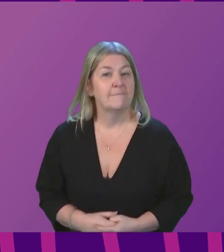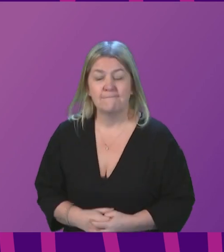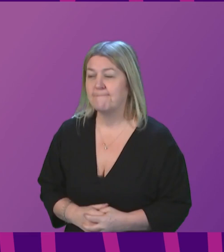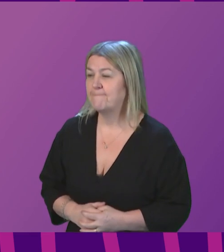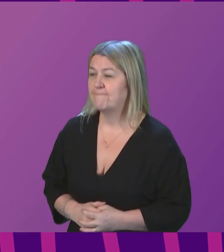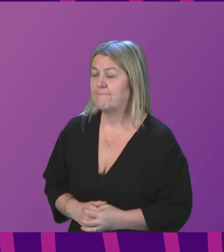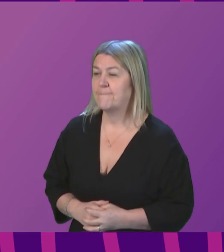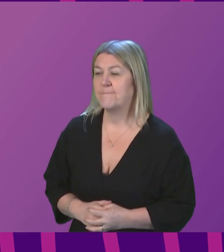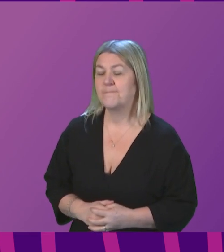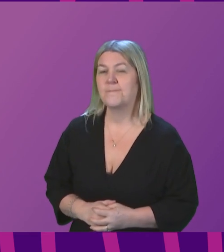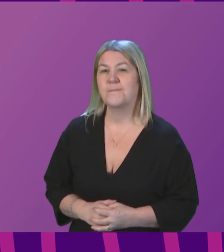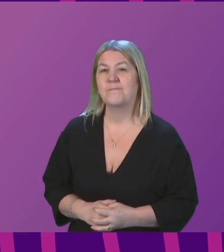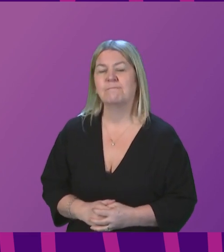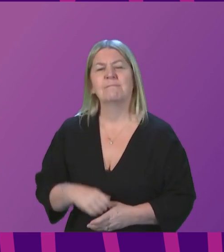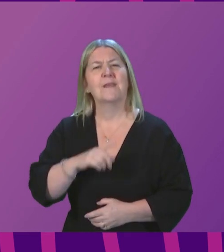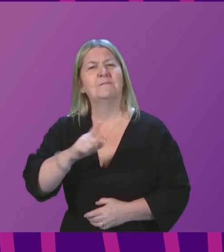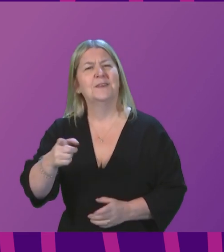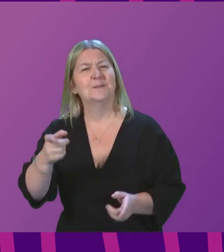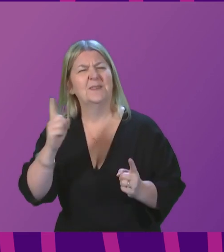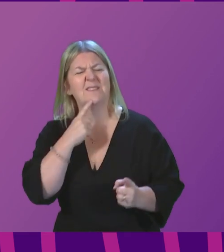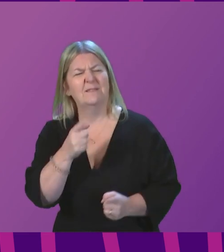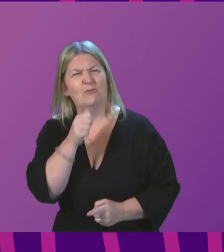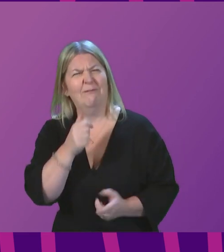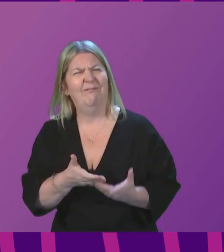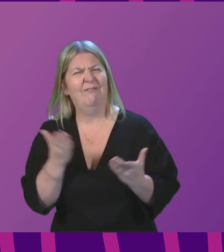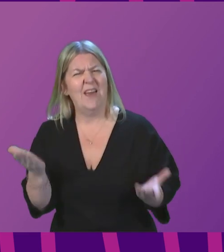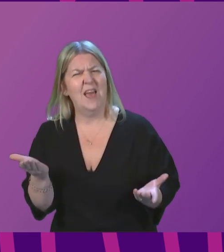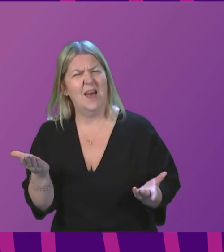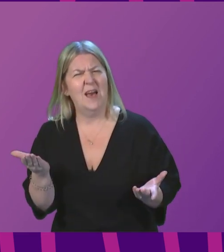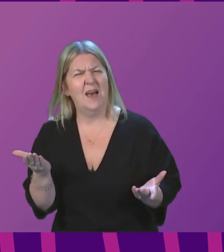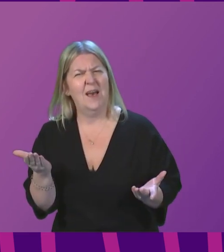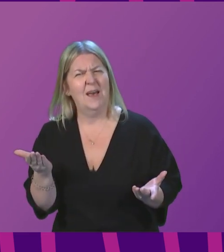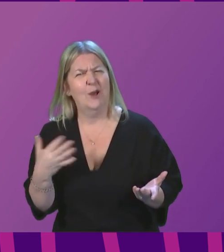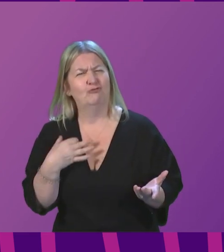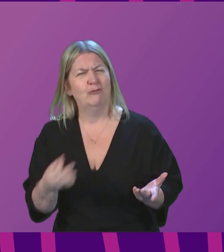The First Minister said that what I put to her was not a fair representation of Pete Wishart’s comments. It was a direct quote.